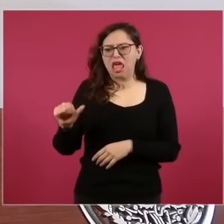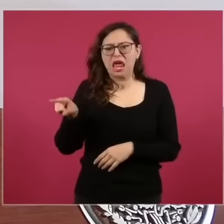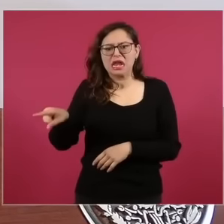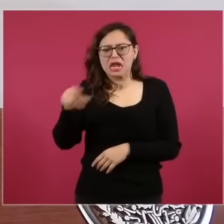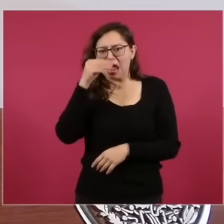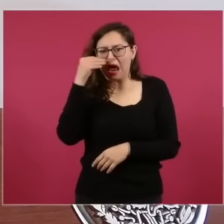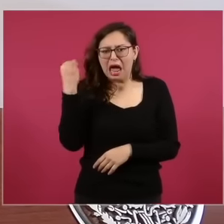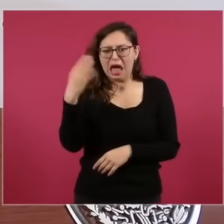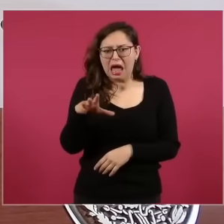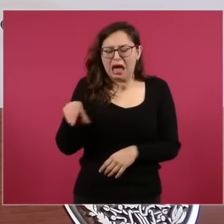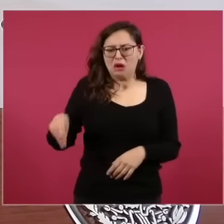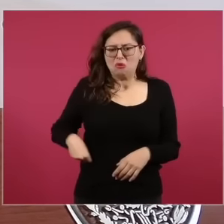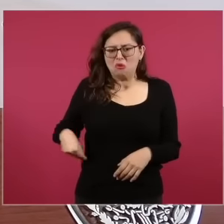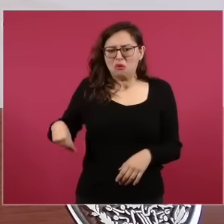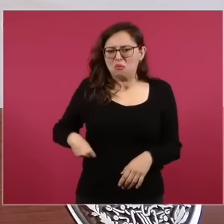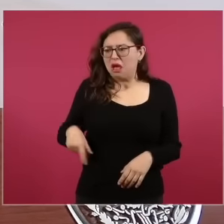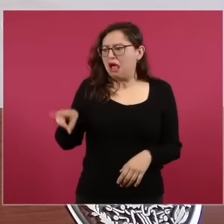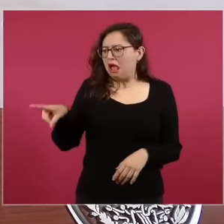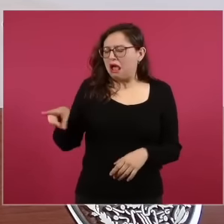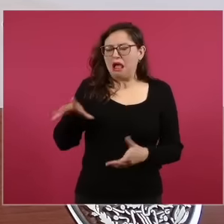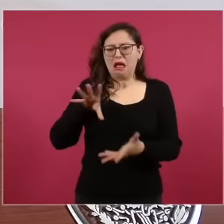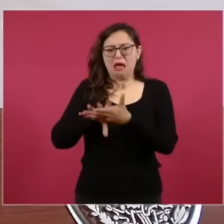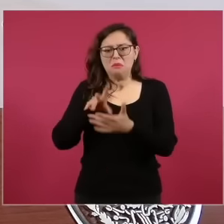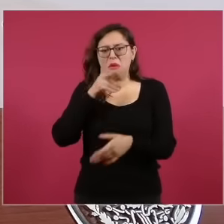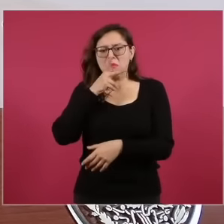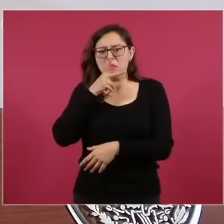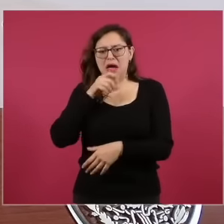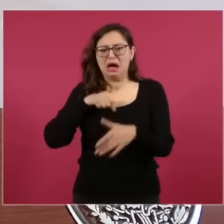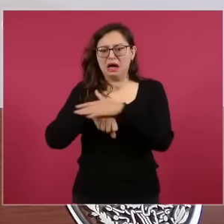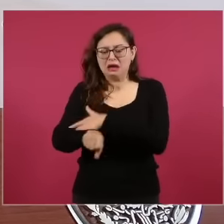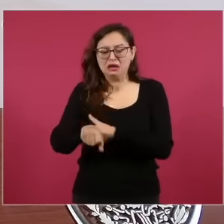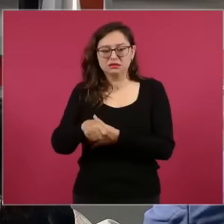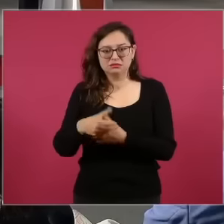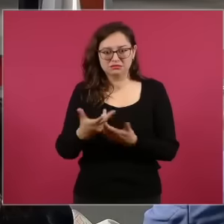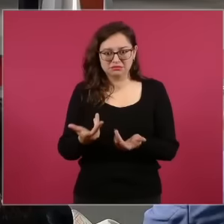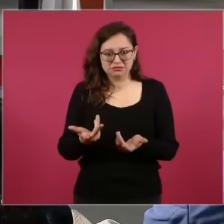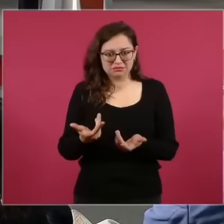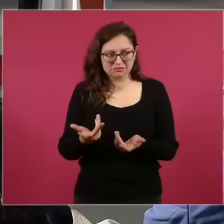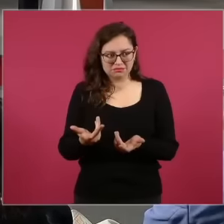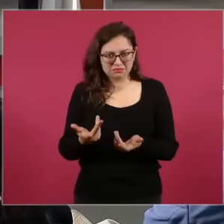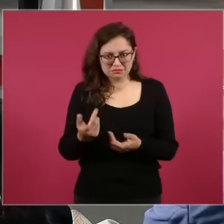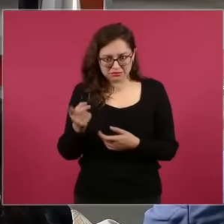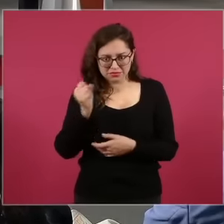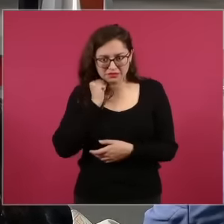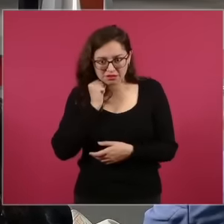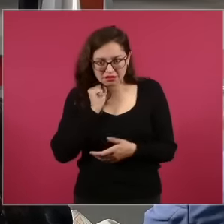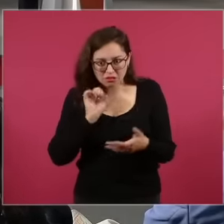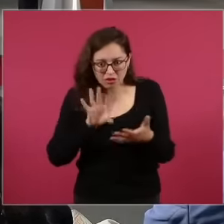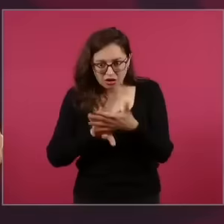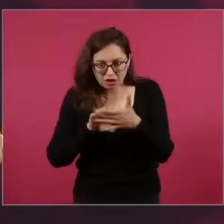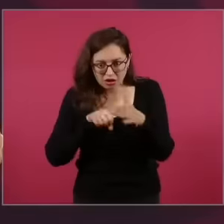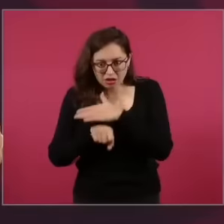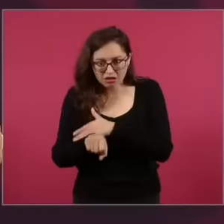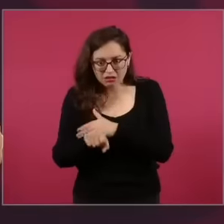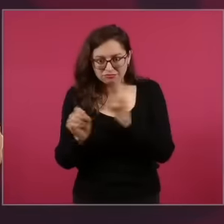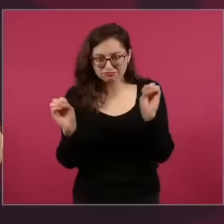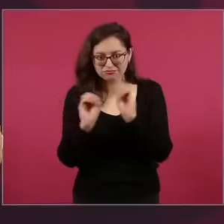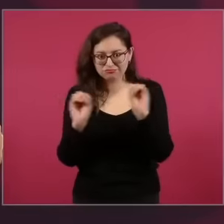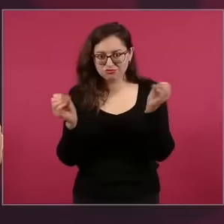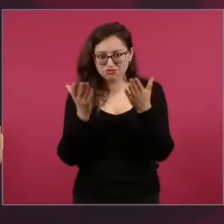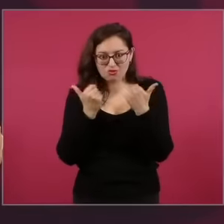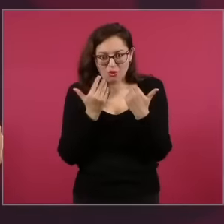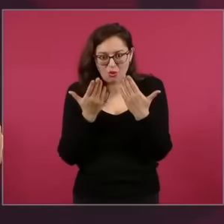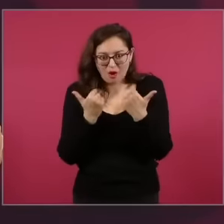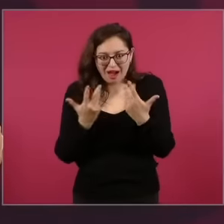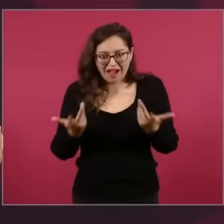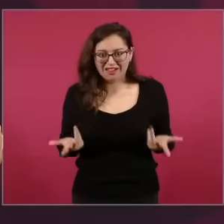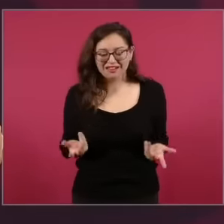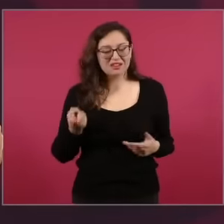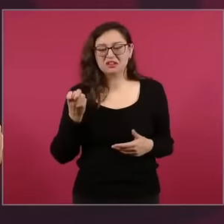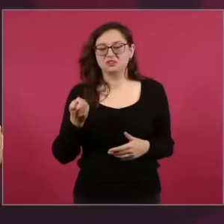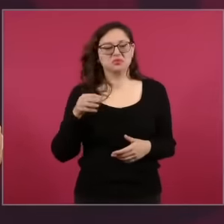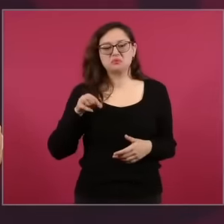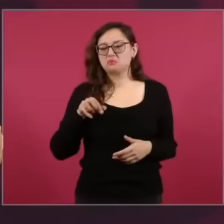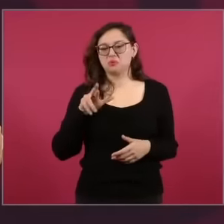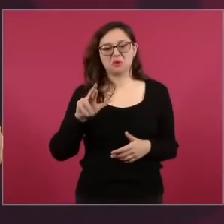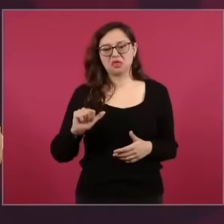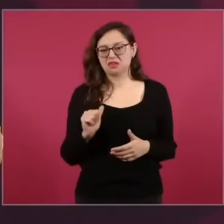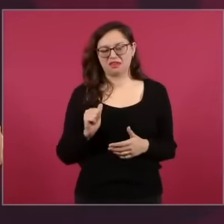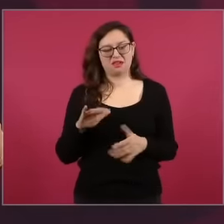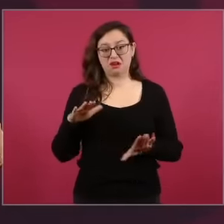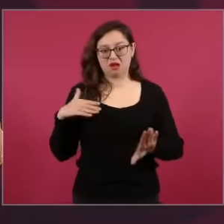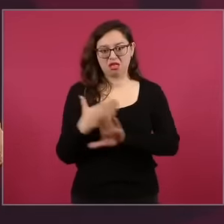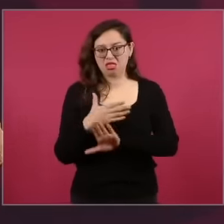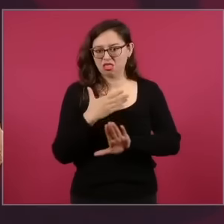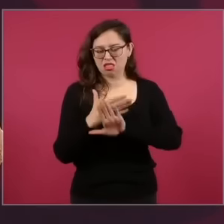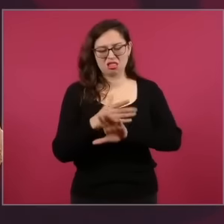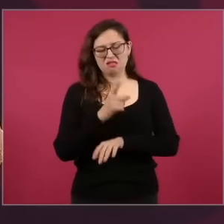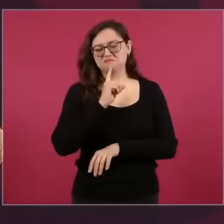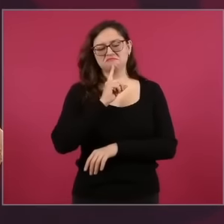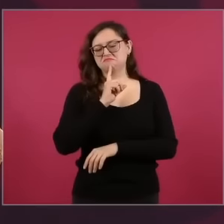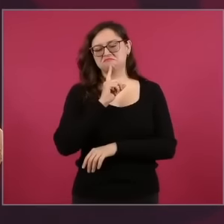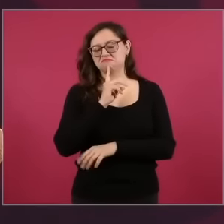too no that's not what the leaders who fight for